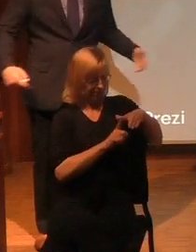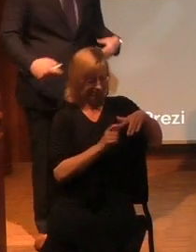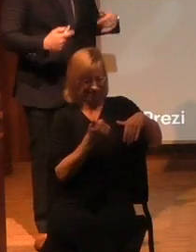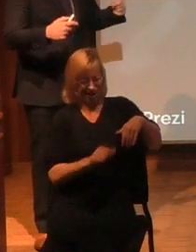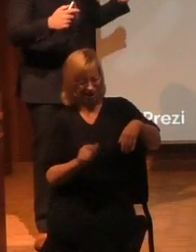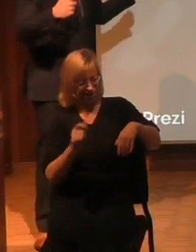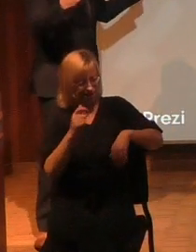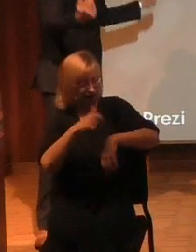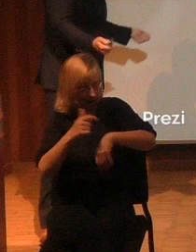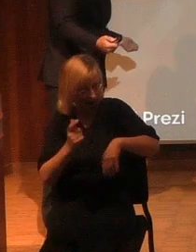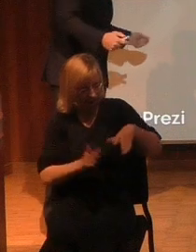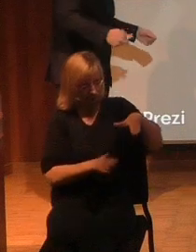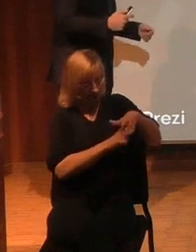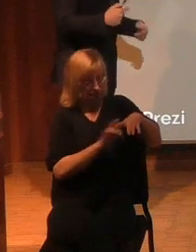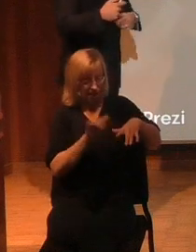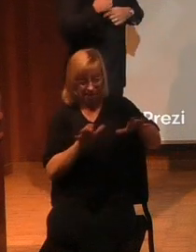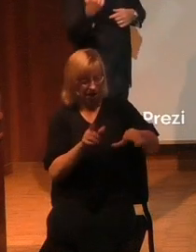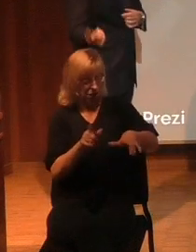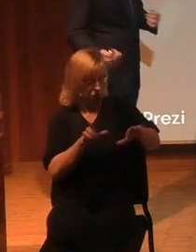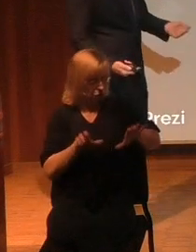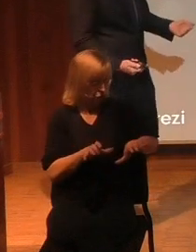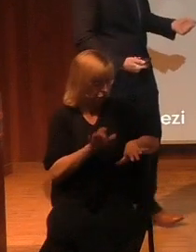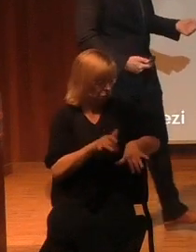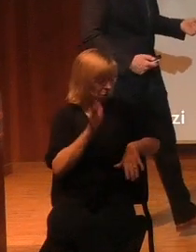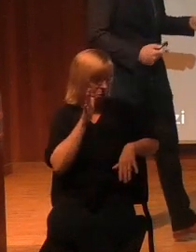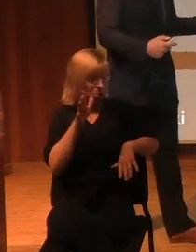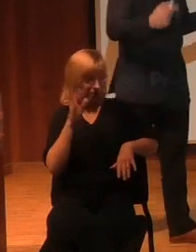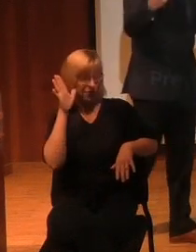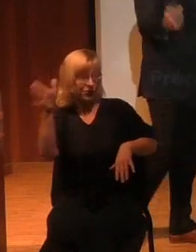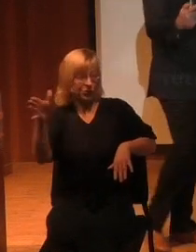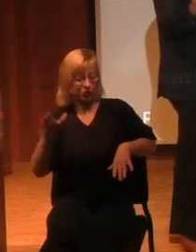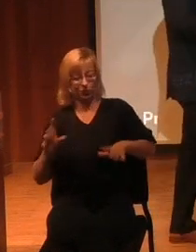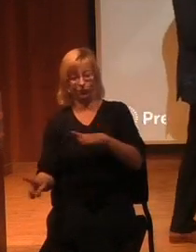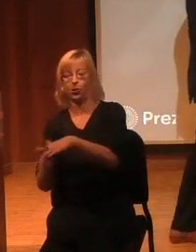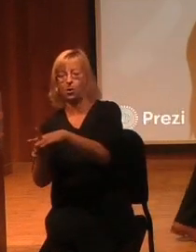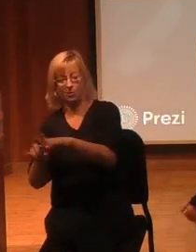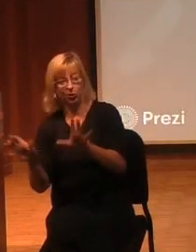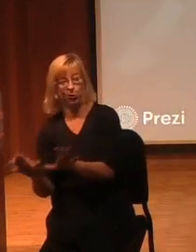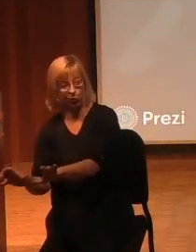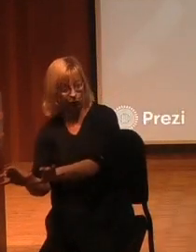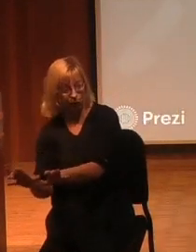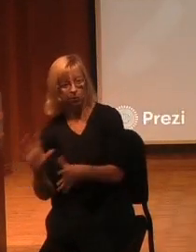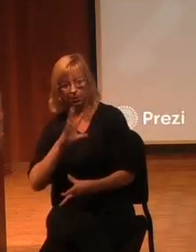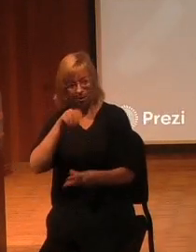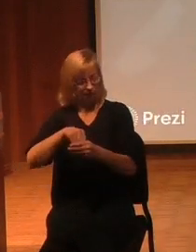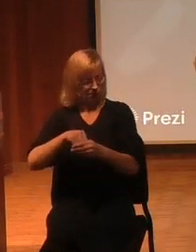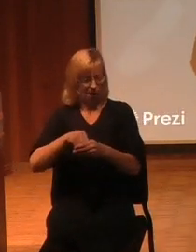or that thing that you do, or that thing that you will do becomes a part of the timeline as it already exists.